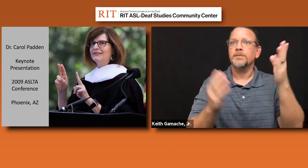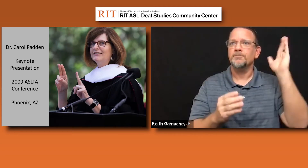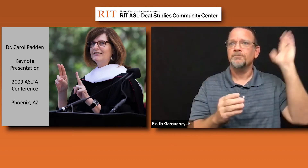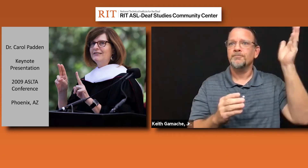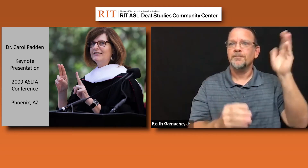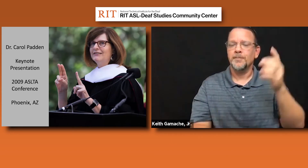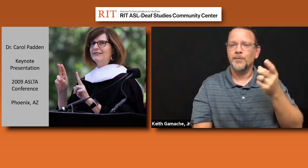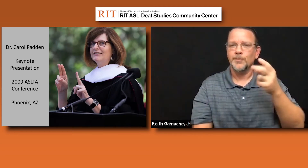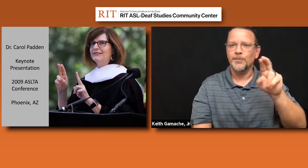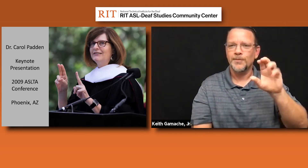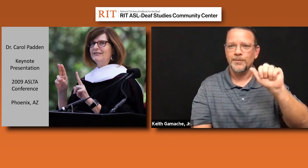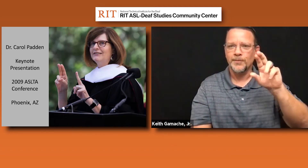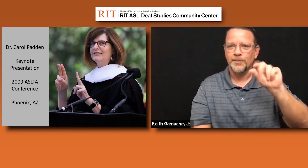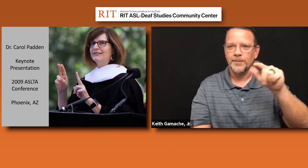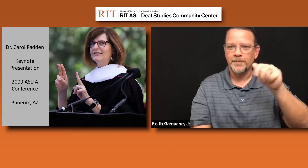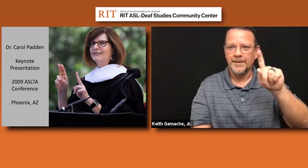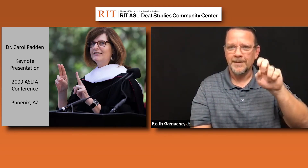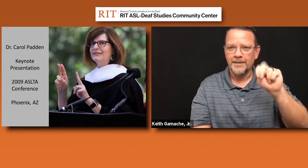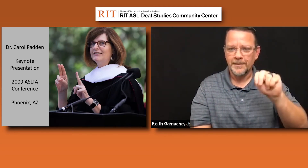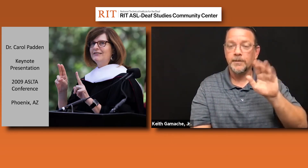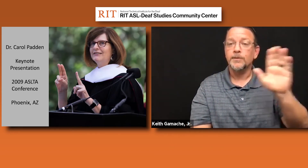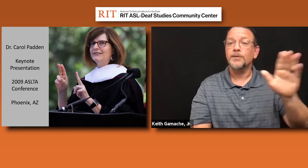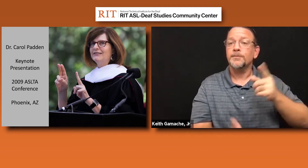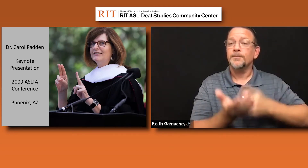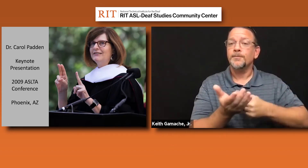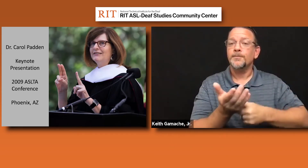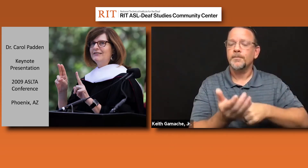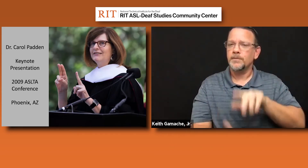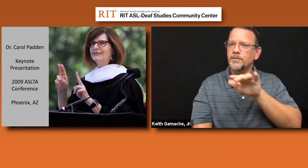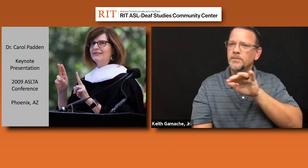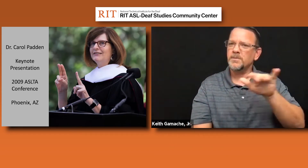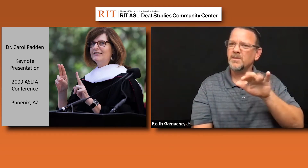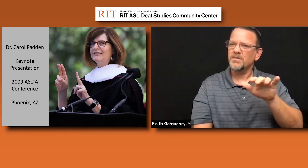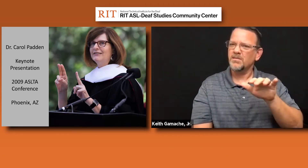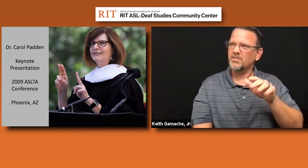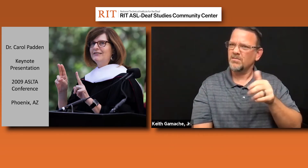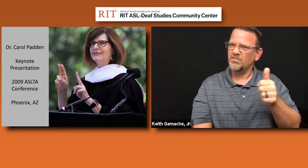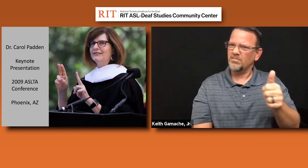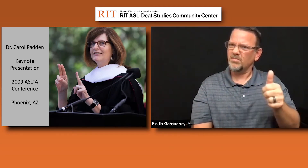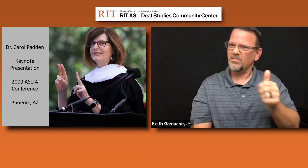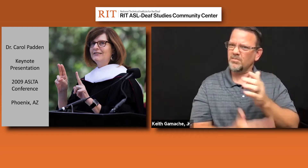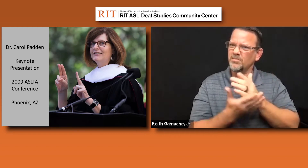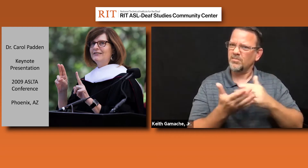were provided by Dr. Carol Padden, and she talks about fingerspelling in her work,